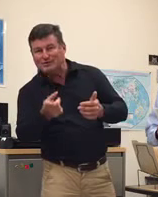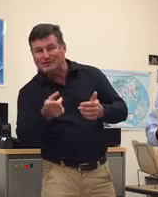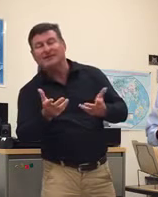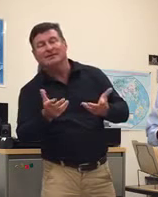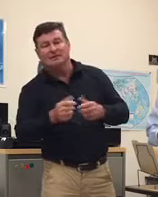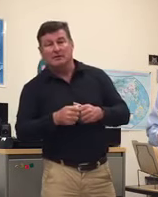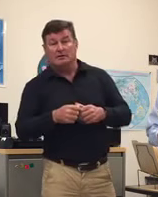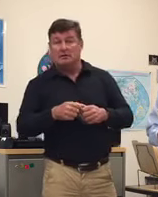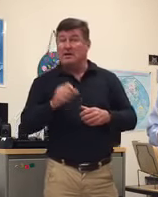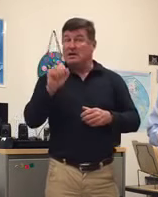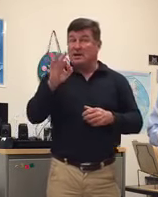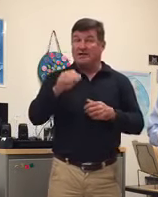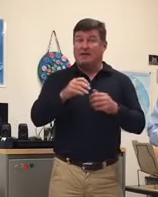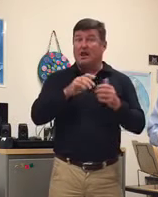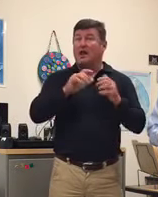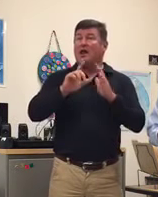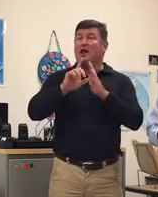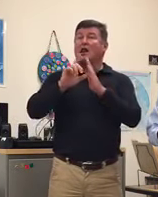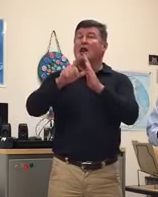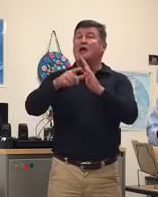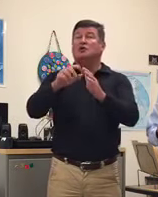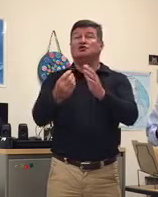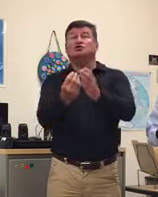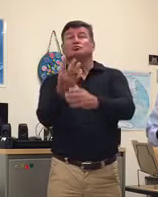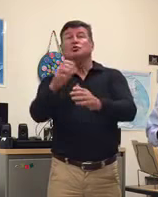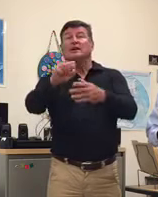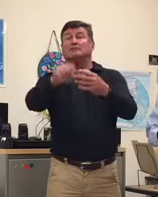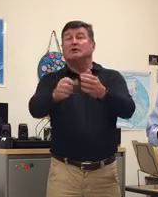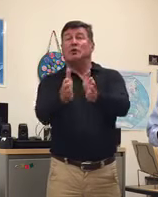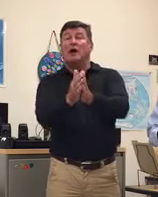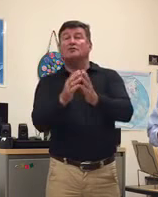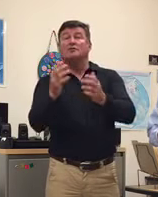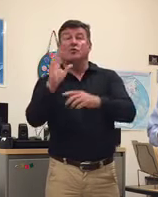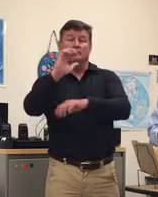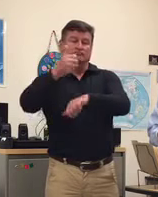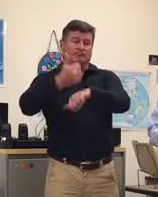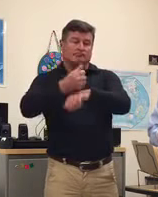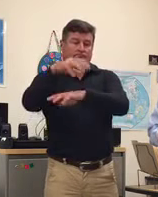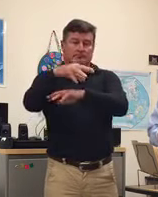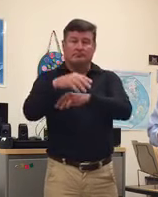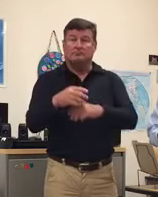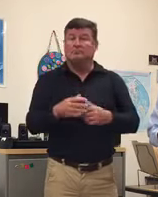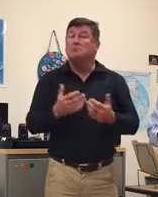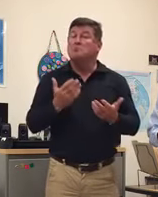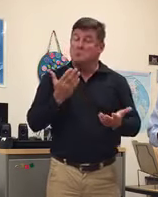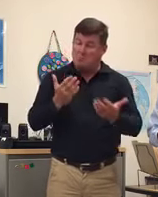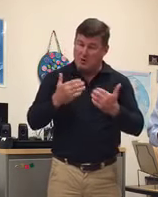So what might happen at the end of the spring semester? For example, there may be what we call the